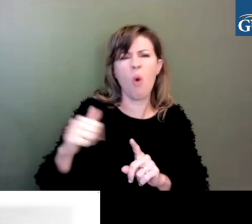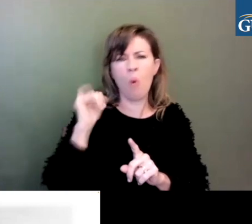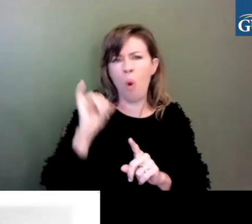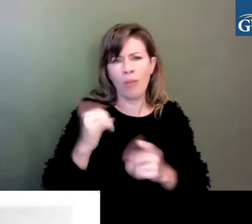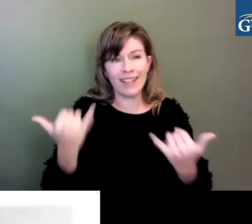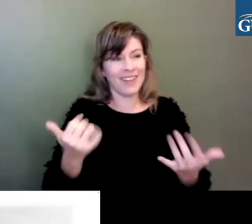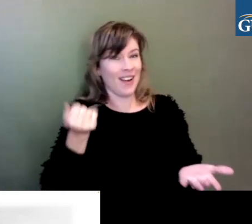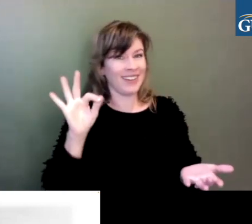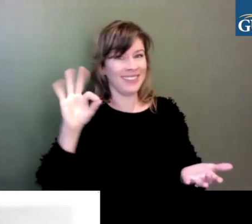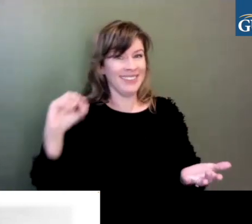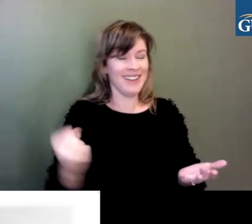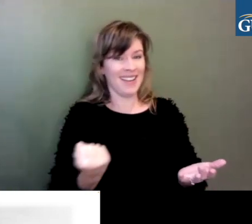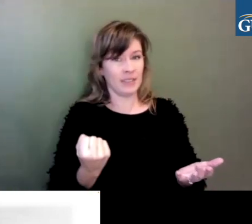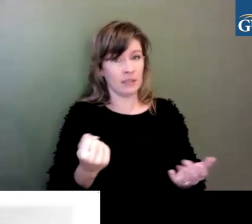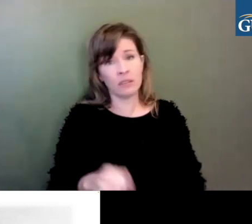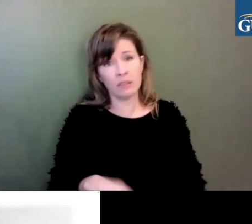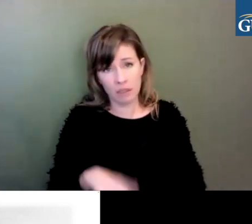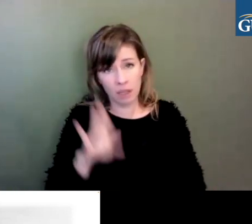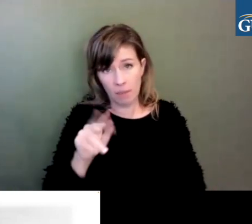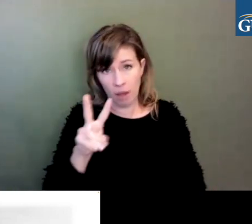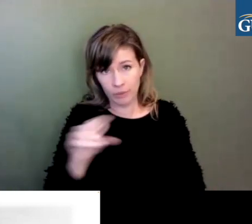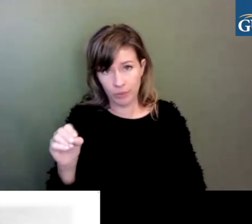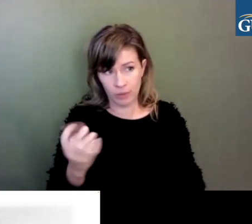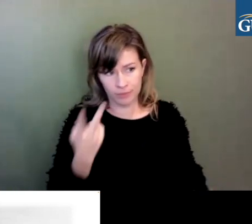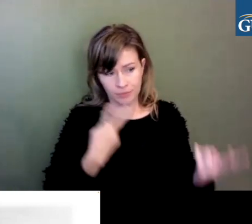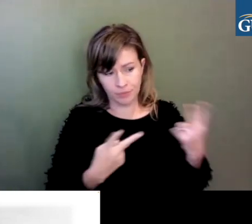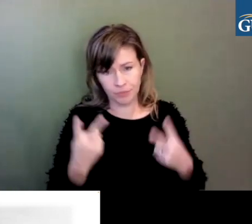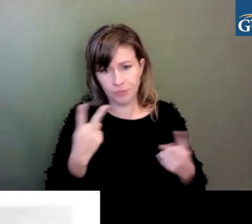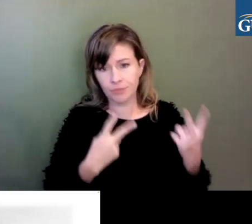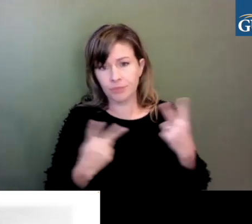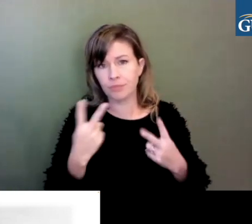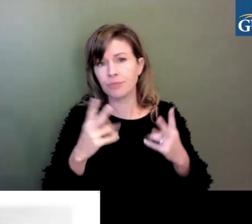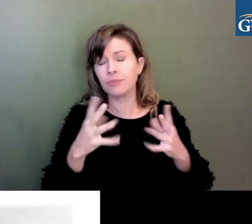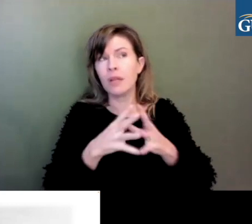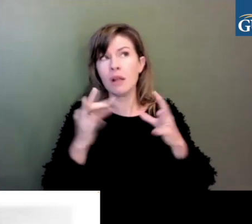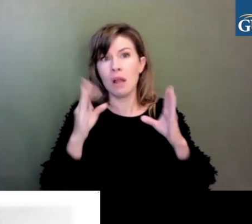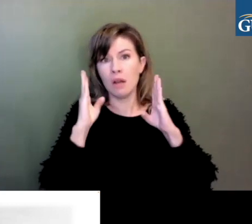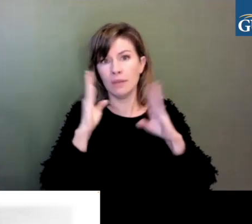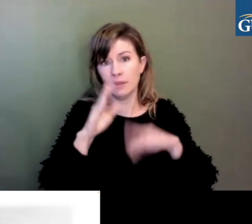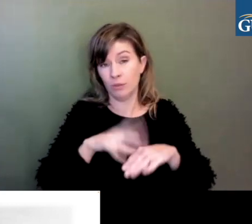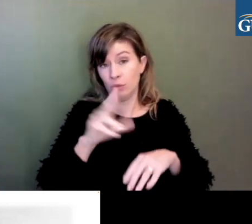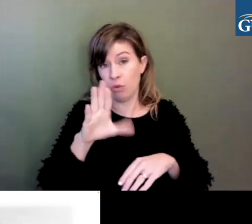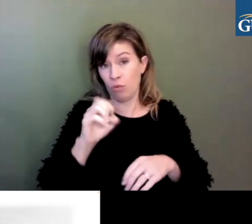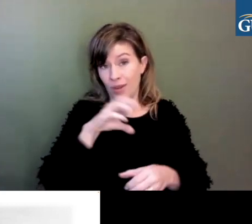by the 2000s, we know there was a lot of attention back on race in the human